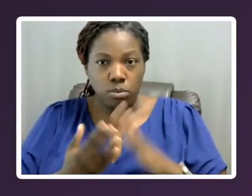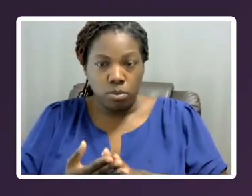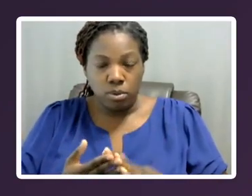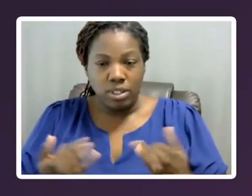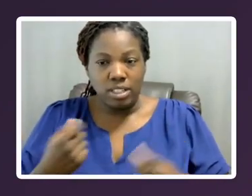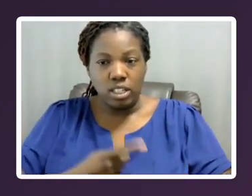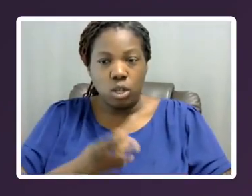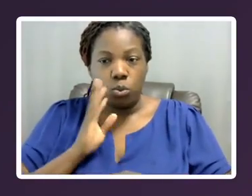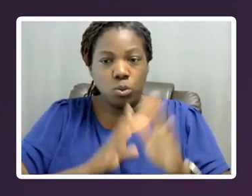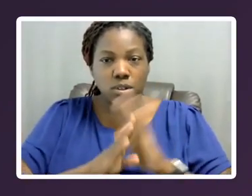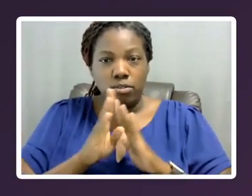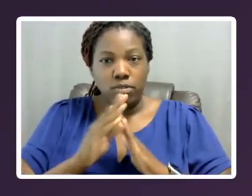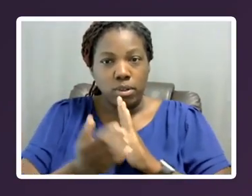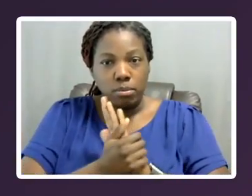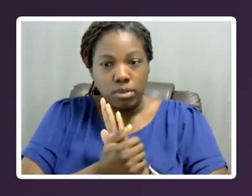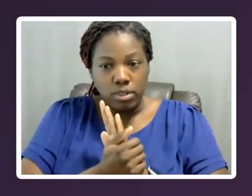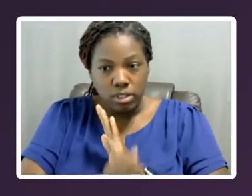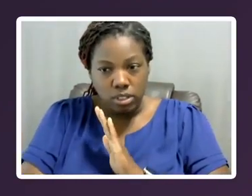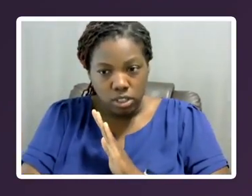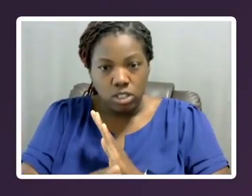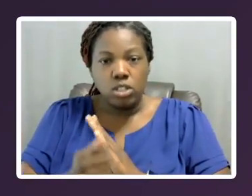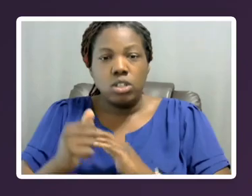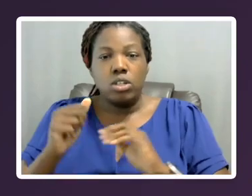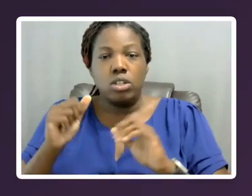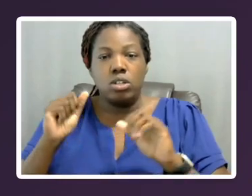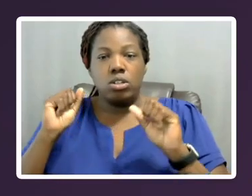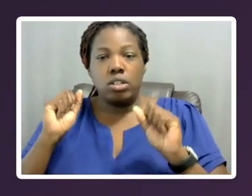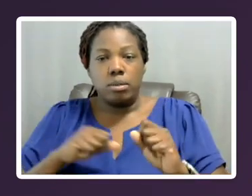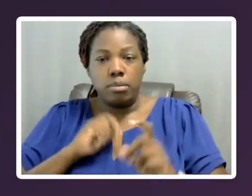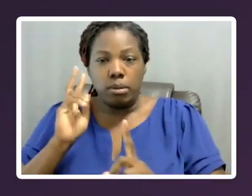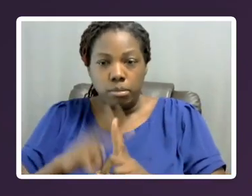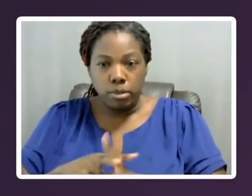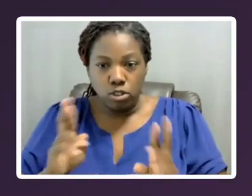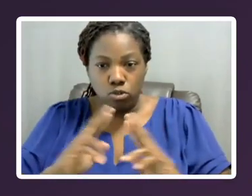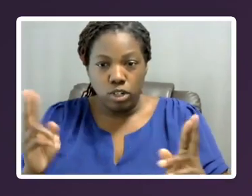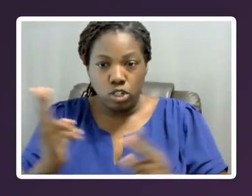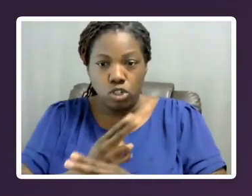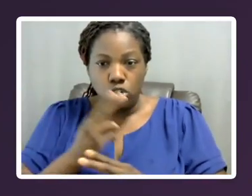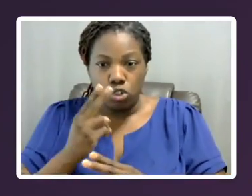that can be applied to ready-to-use classroom learning materials and view student work.